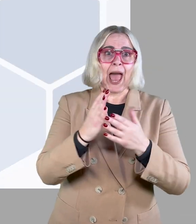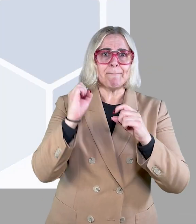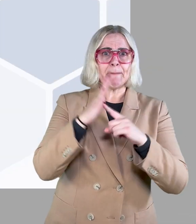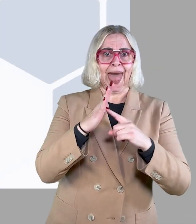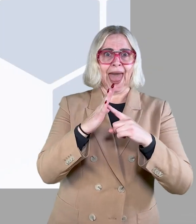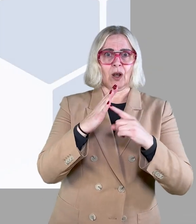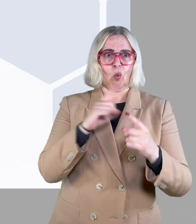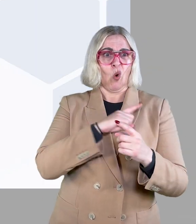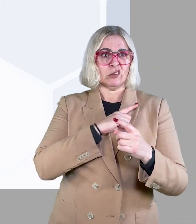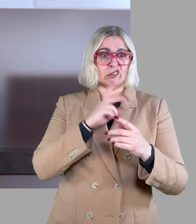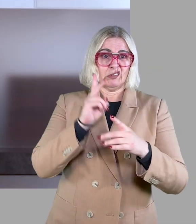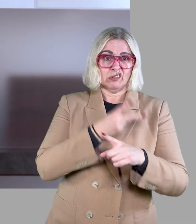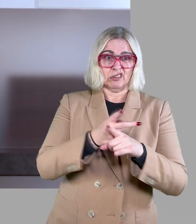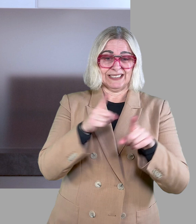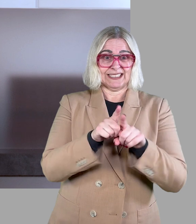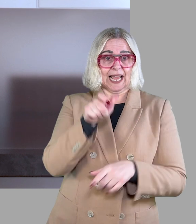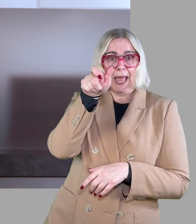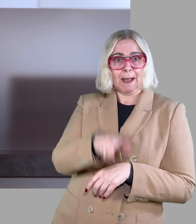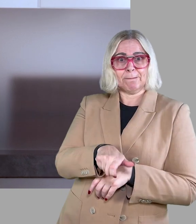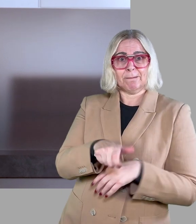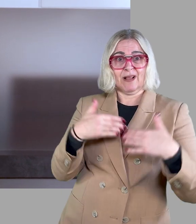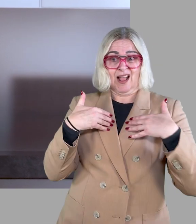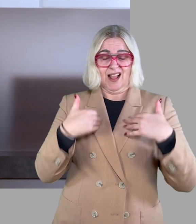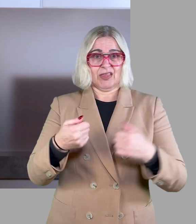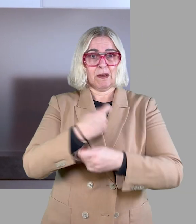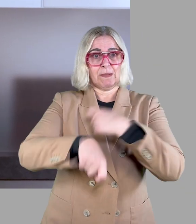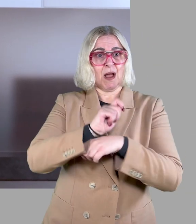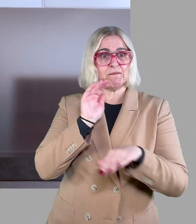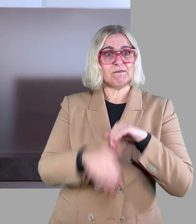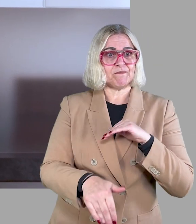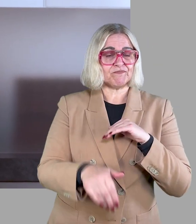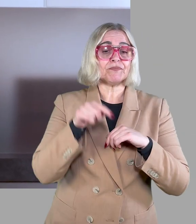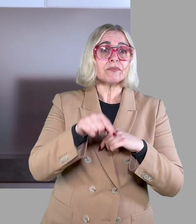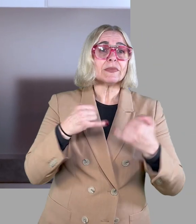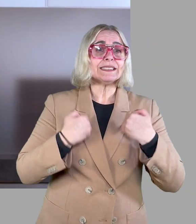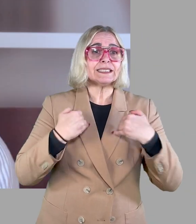They have shared root causes and frequently interact in the same individual to worsen health outcomes.